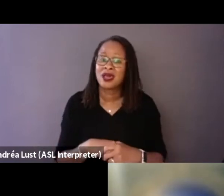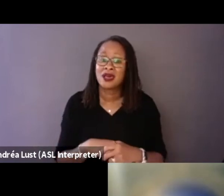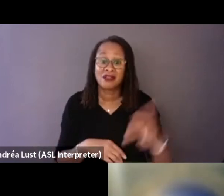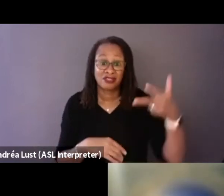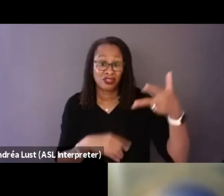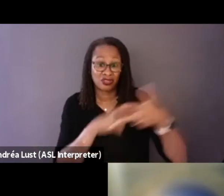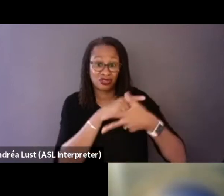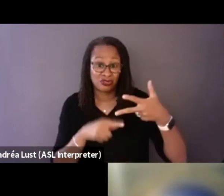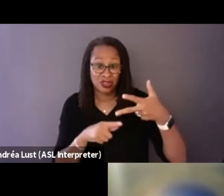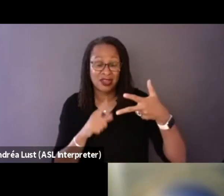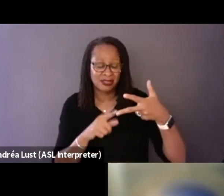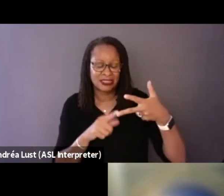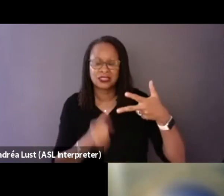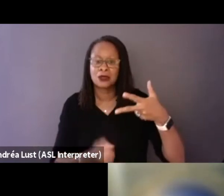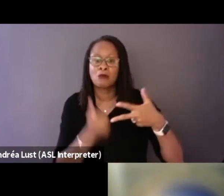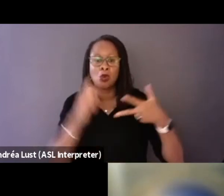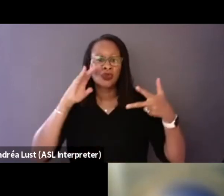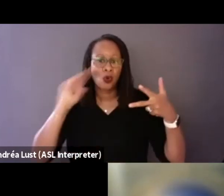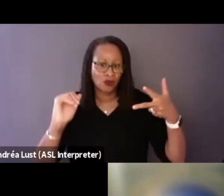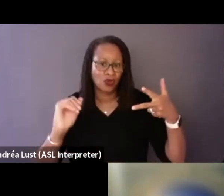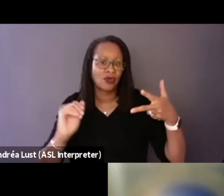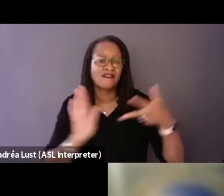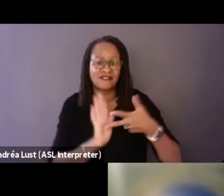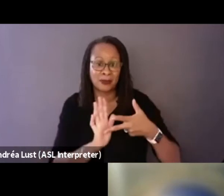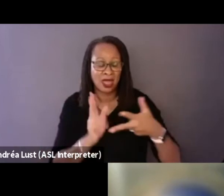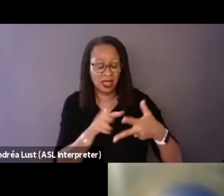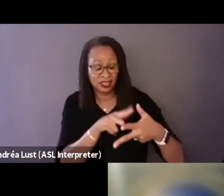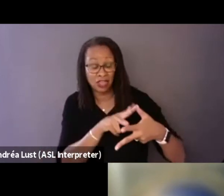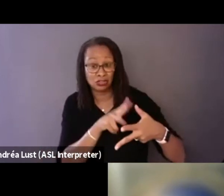this is clearly the most hopeful film. The other two films, "The Waiting Room" and "The Force"